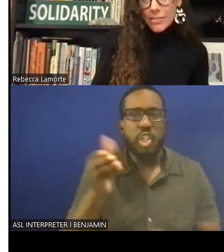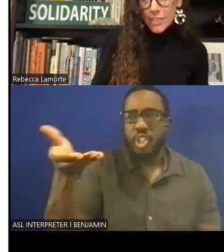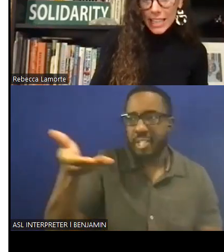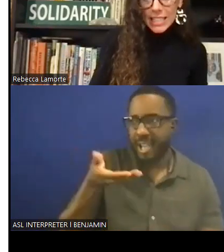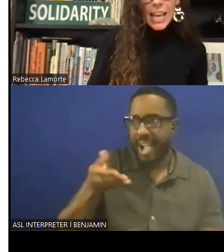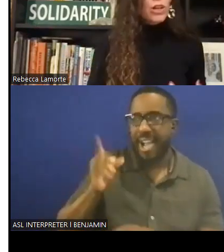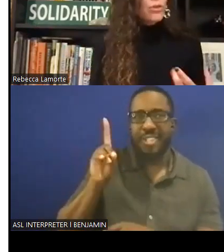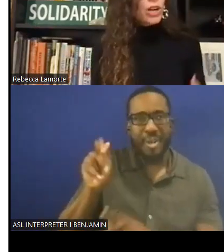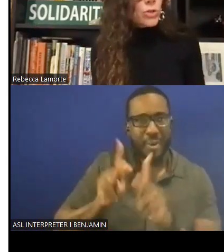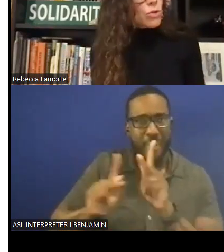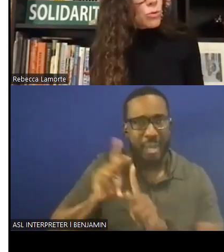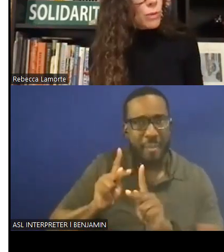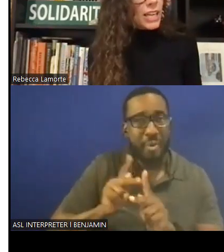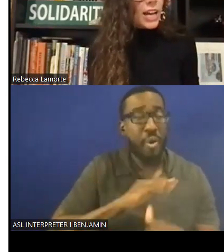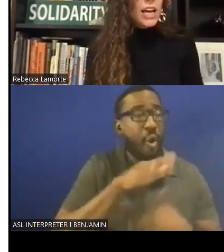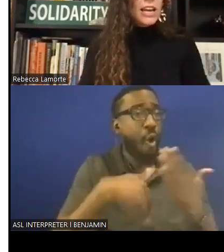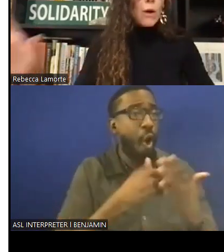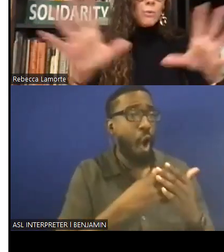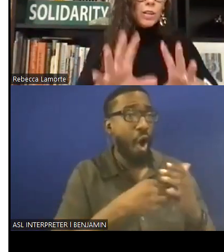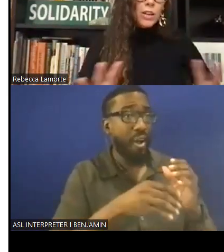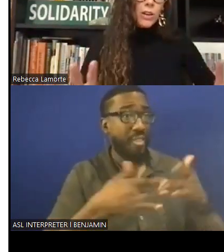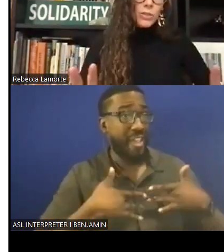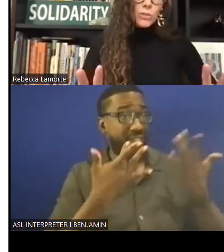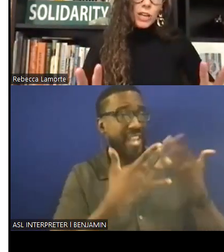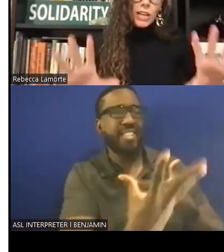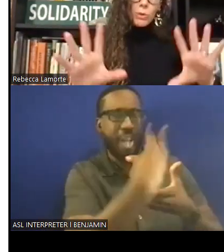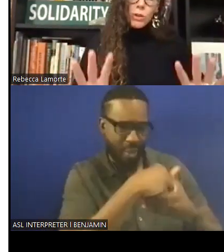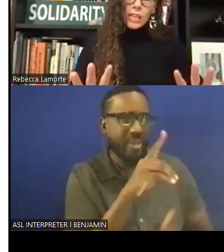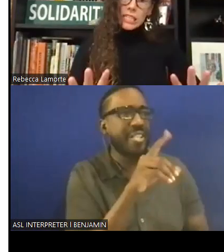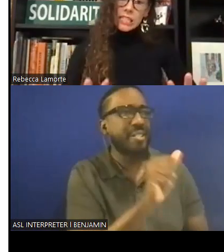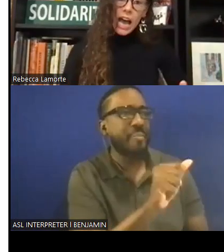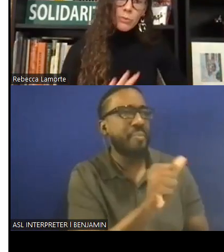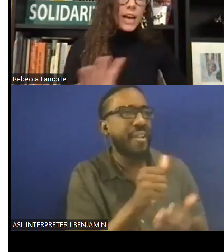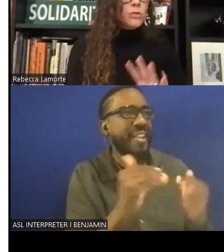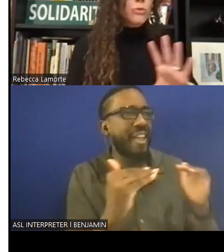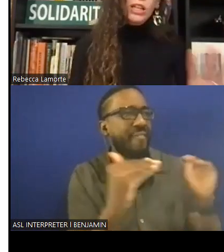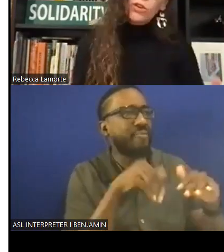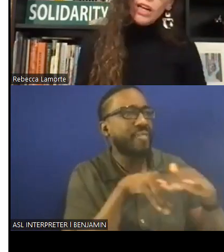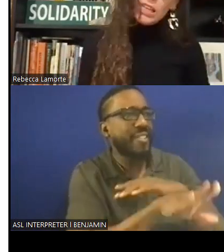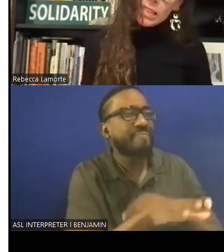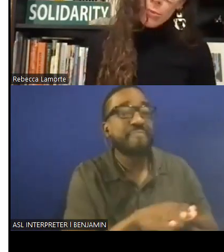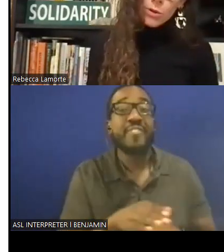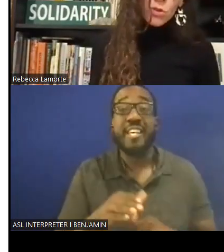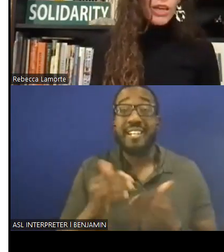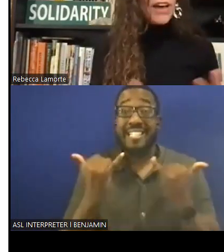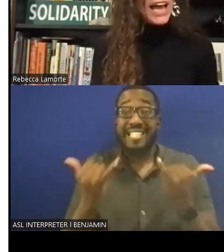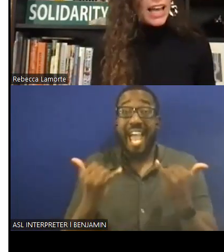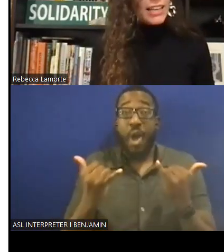and events, including on social media. Now when we're here on the screen as we look at this slide, we have some really great examples. So we have a headline.